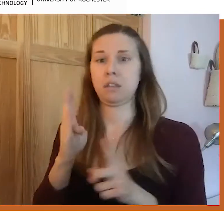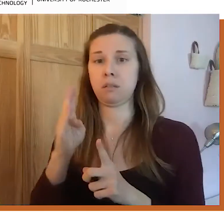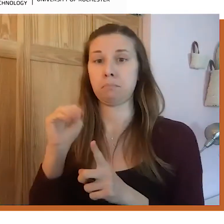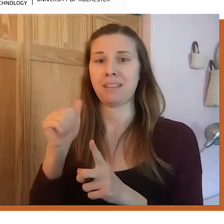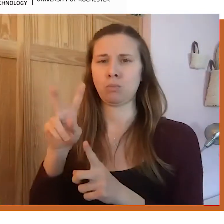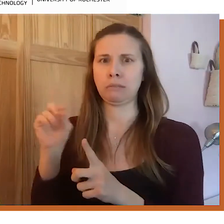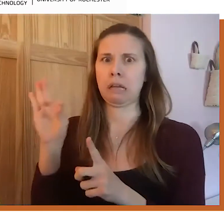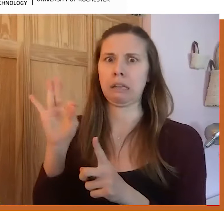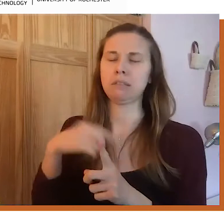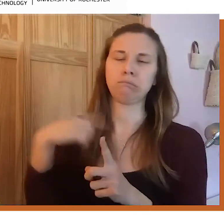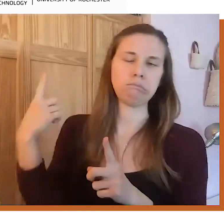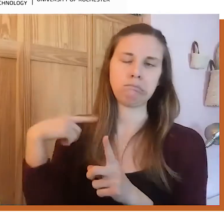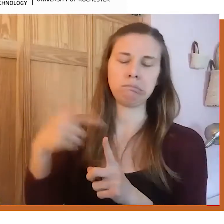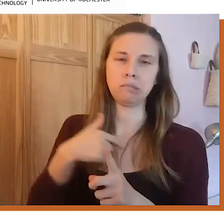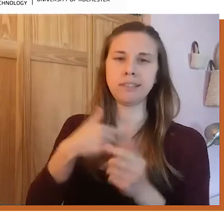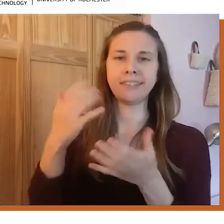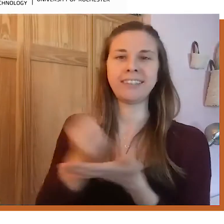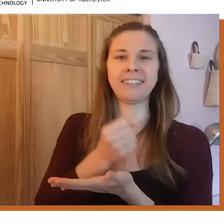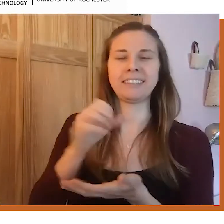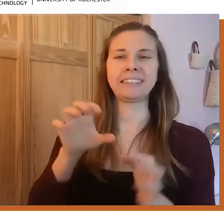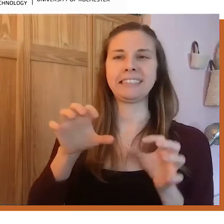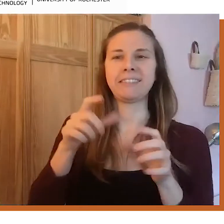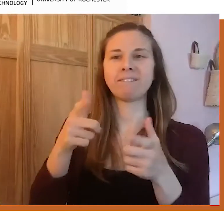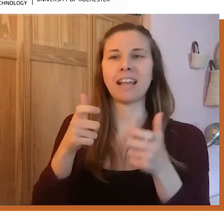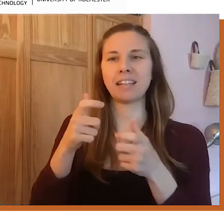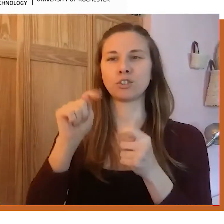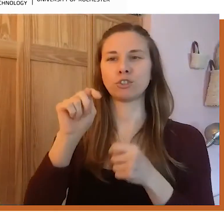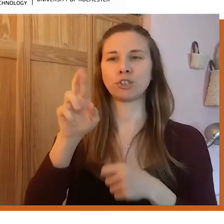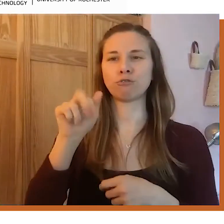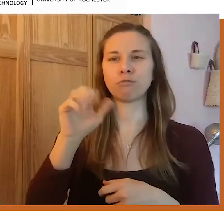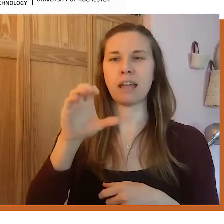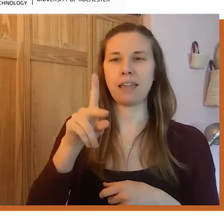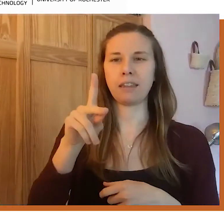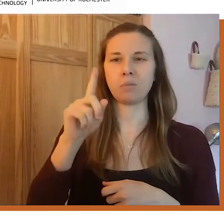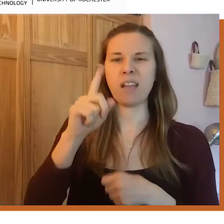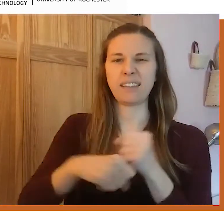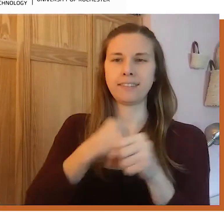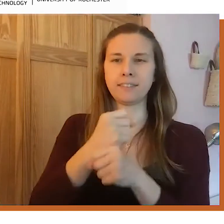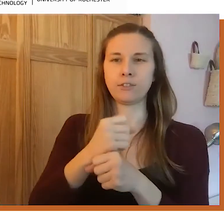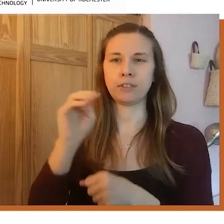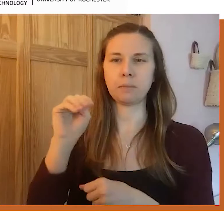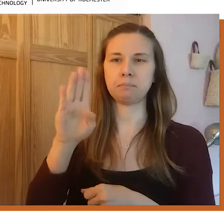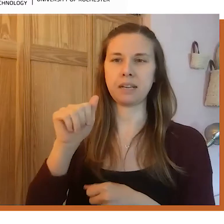and then 2009, I graduated with my MBA. I did the fast-track MBA program.